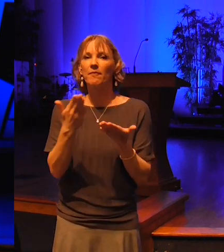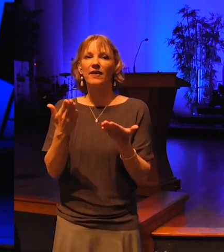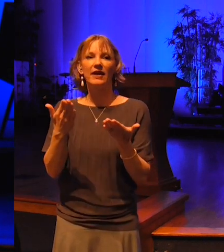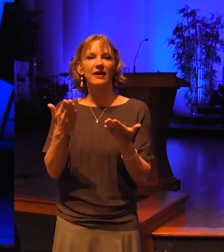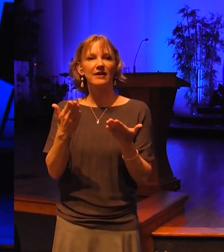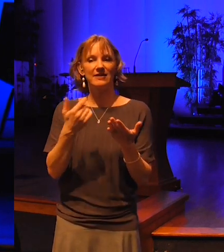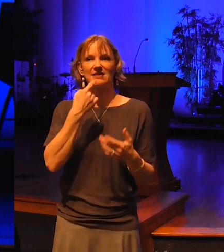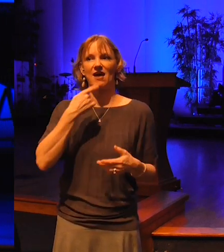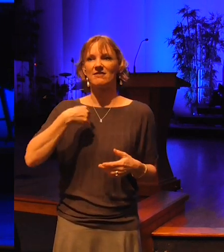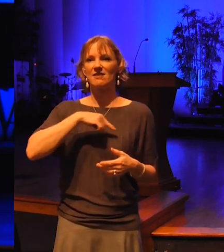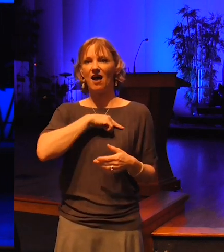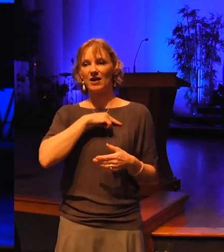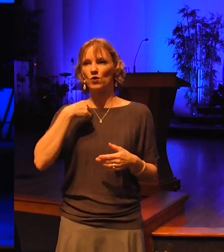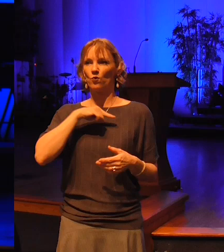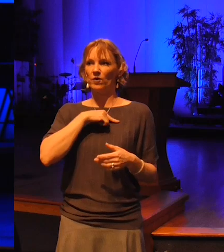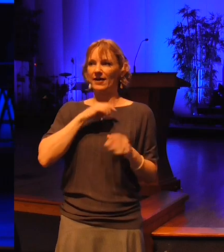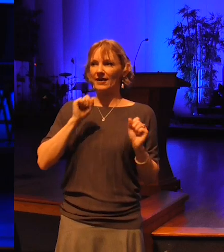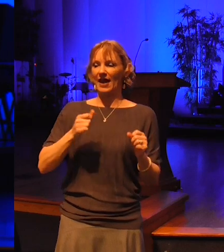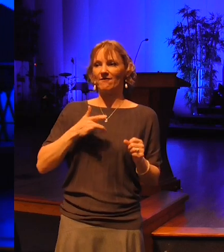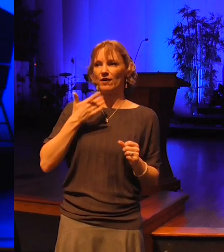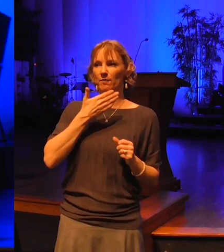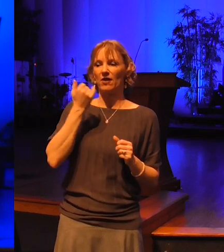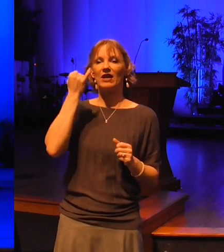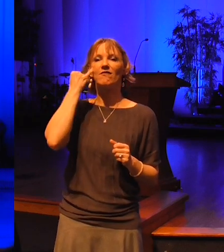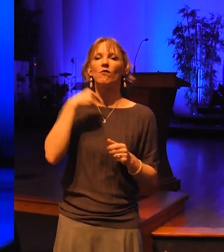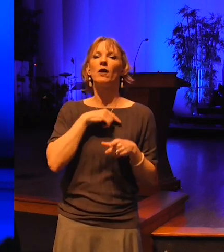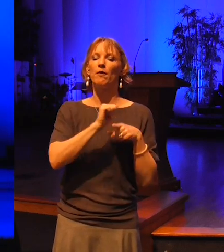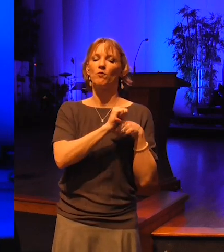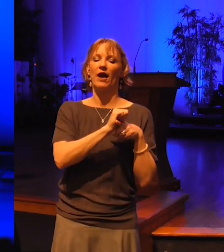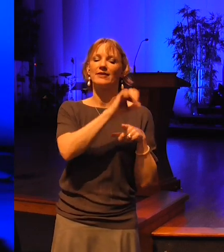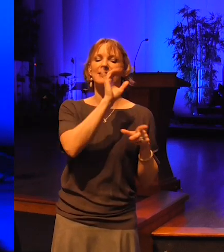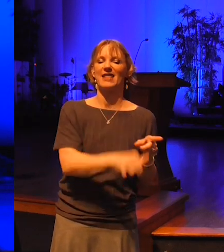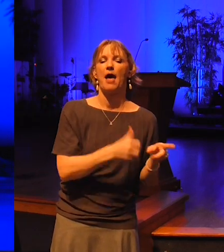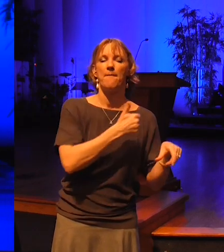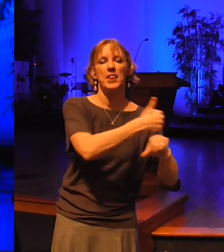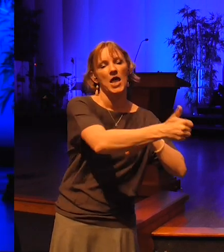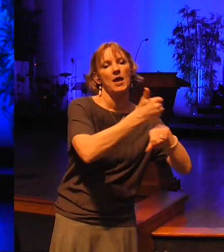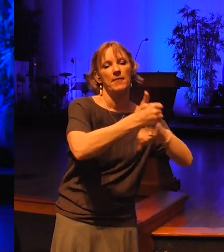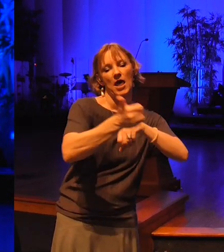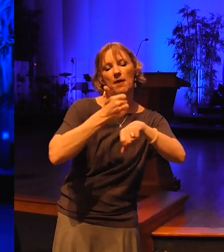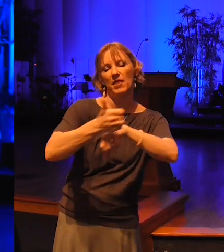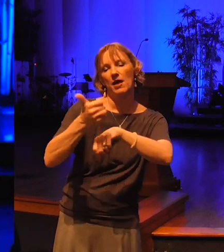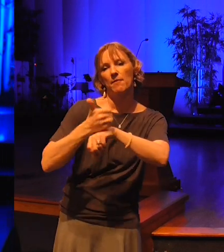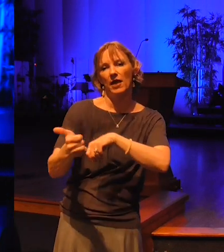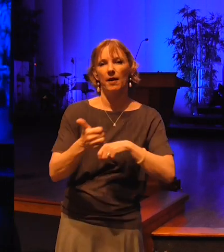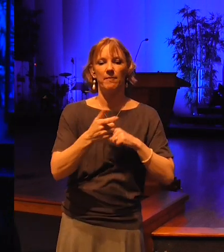that we can feel better if we're practicing that that blame and living out of a place of spite but